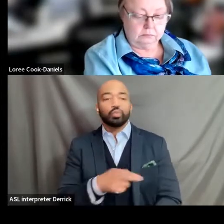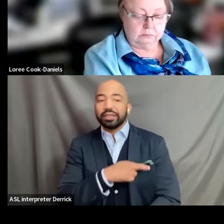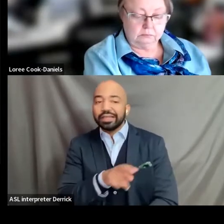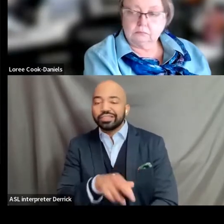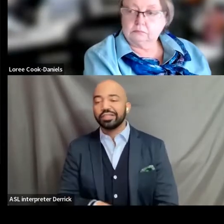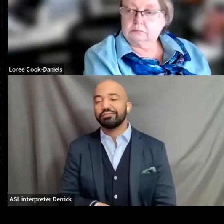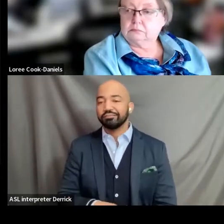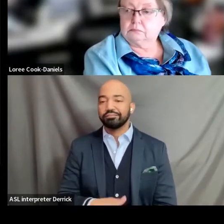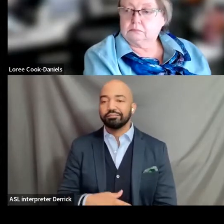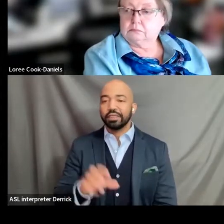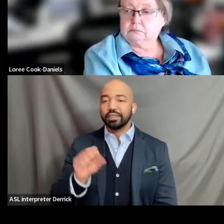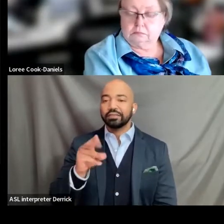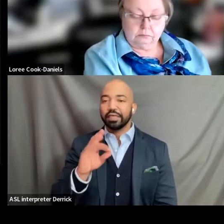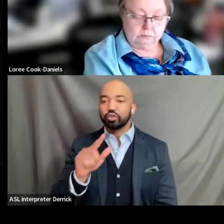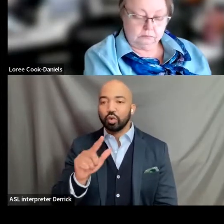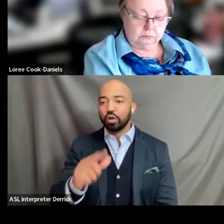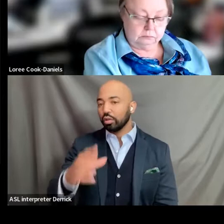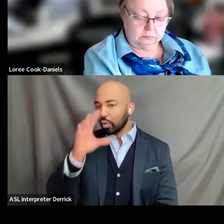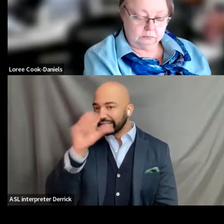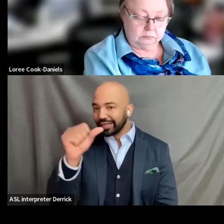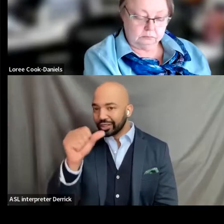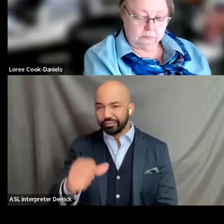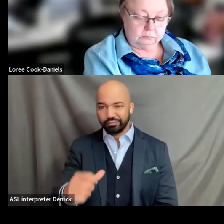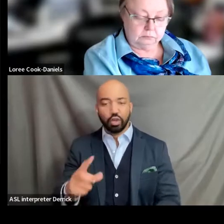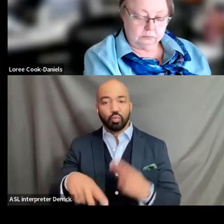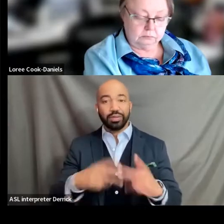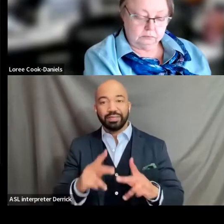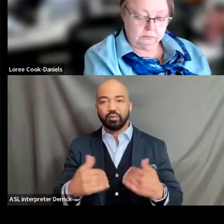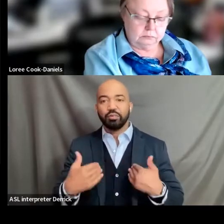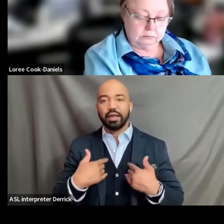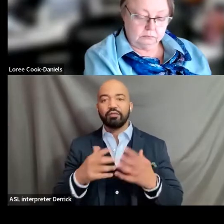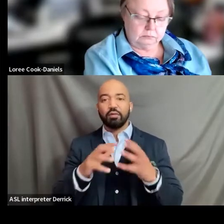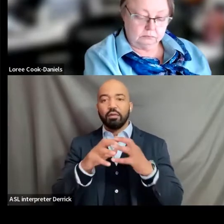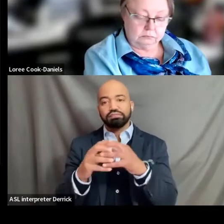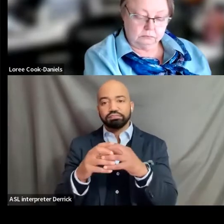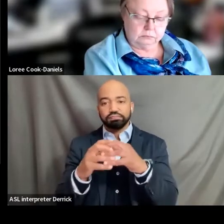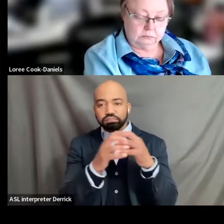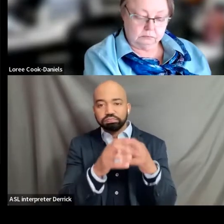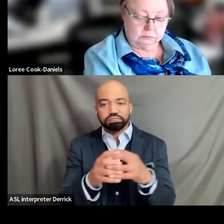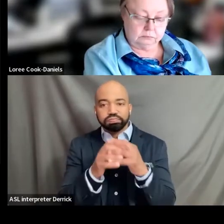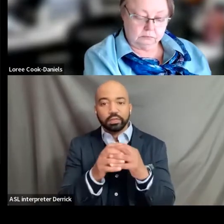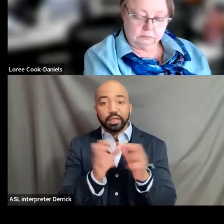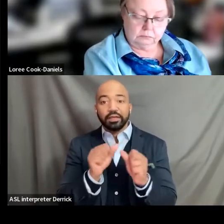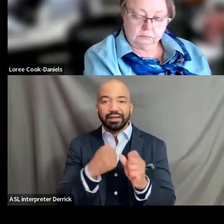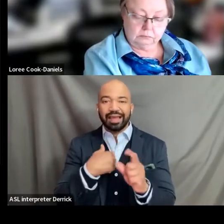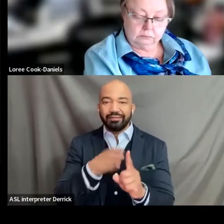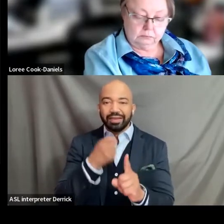or any of the pieces of intersectionality that will affect either a positive or a negative outcome.